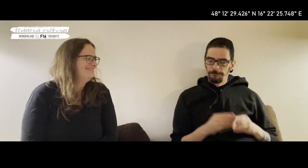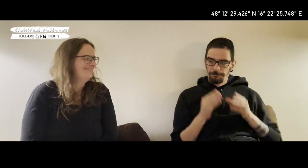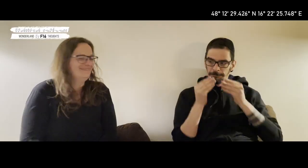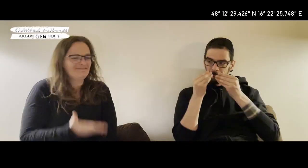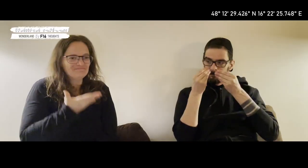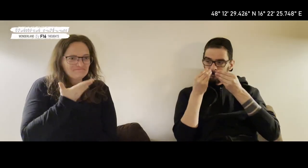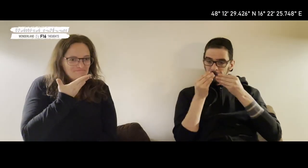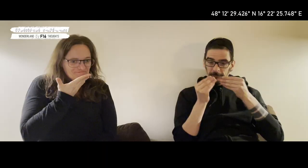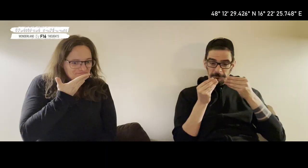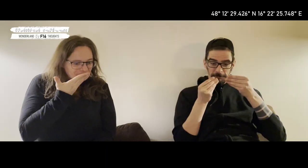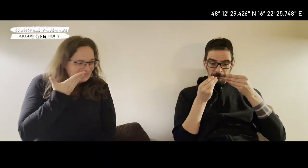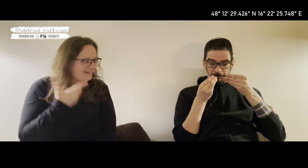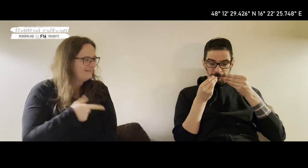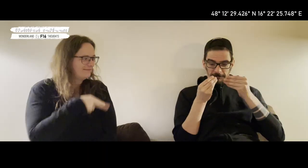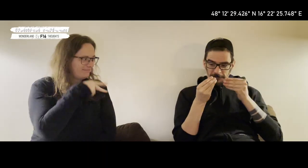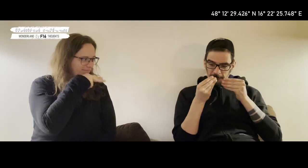Smell. Now it's time to sniff.